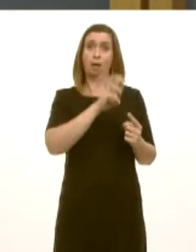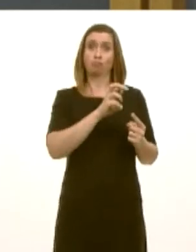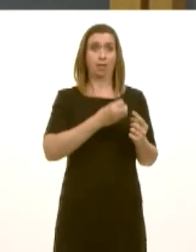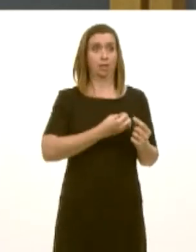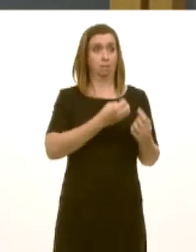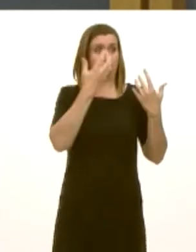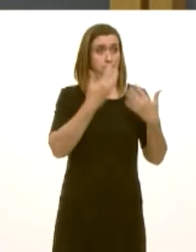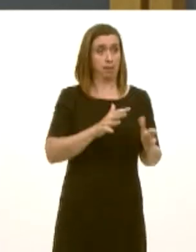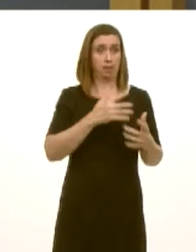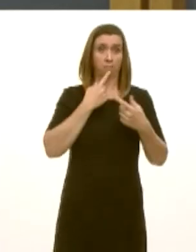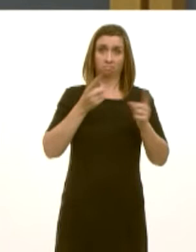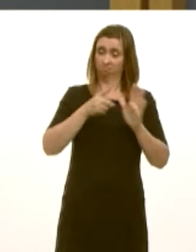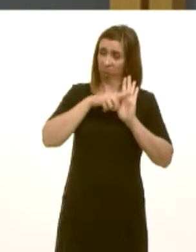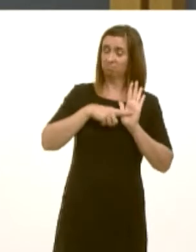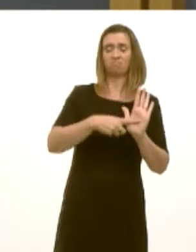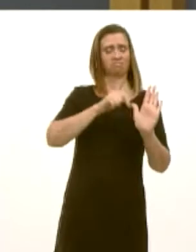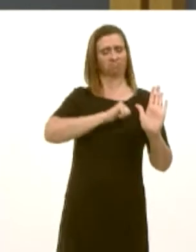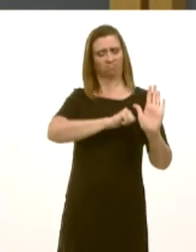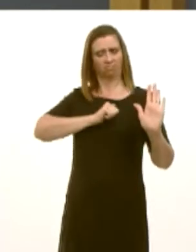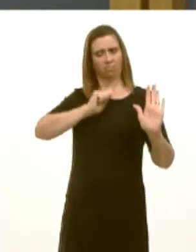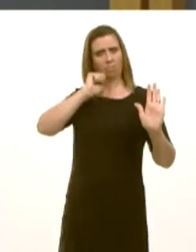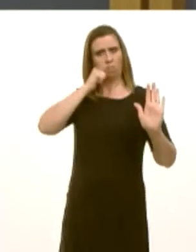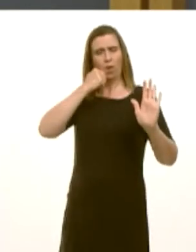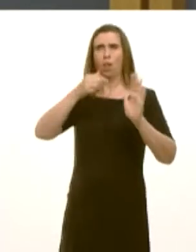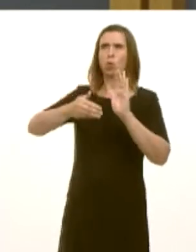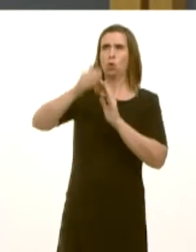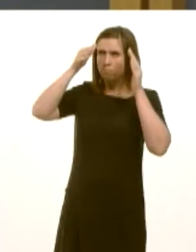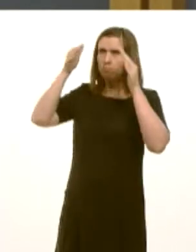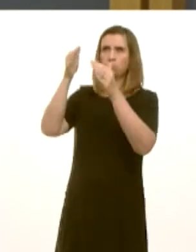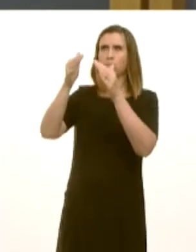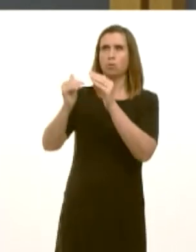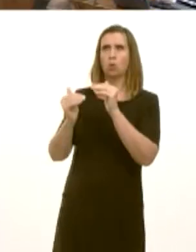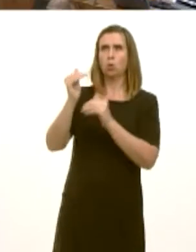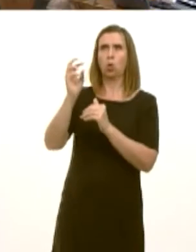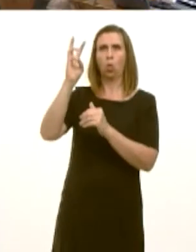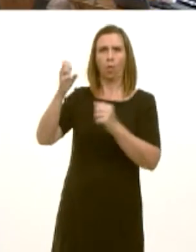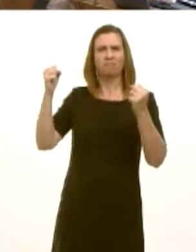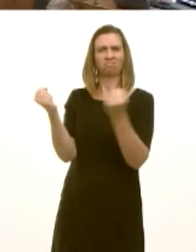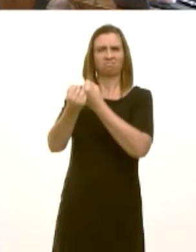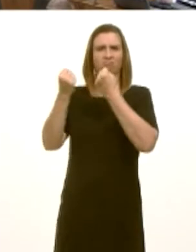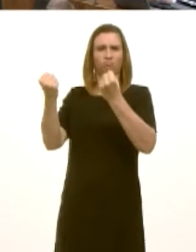that would provide a clear commitment to develop the north of Wales as an economic powerhouse?